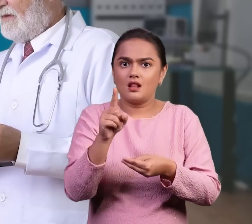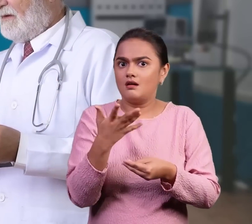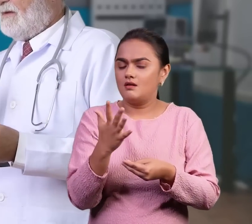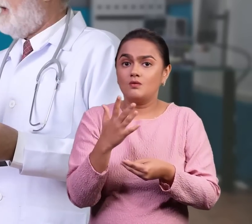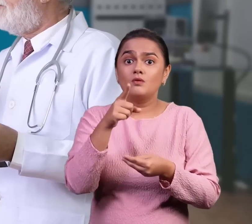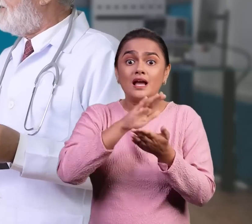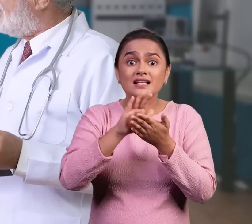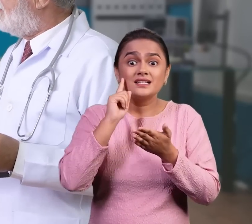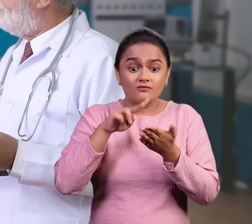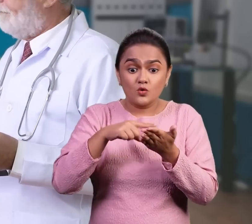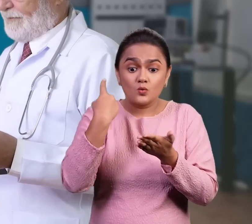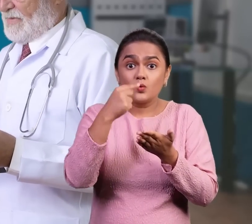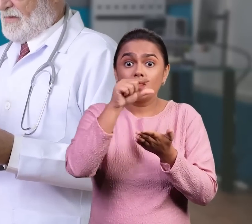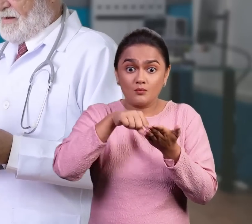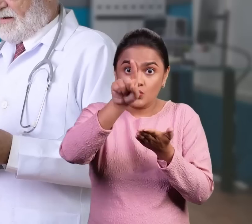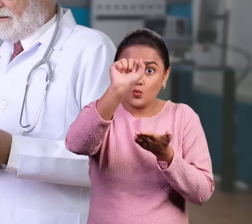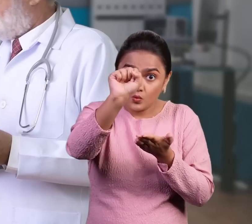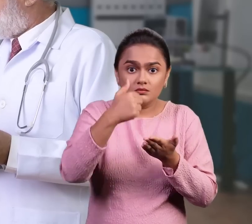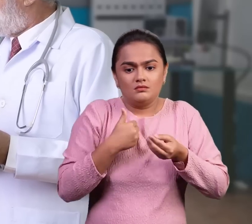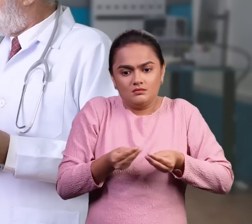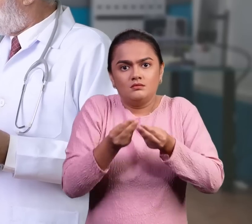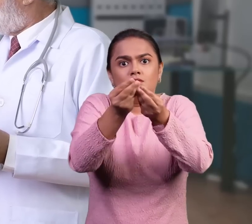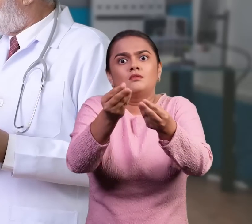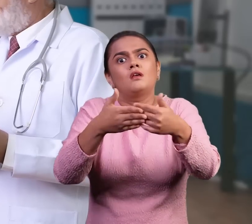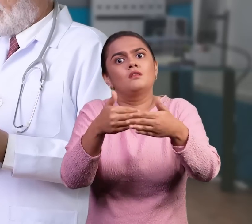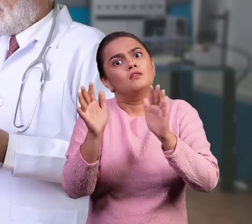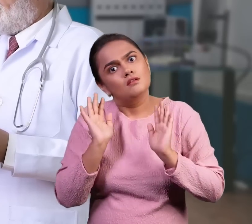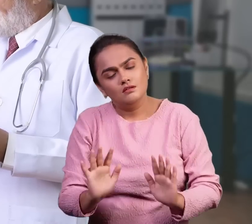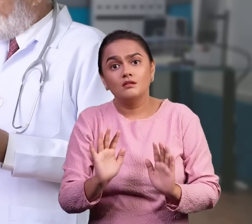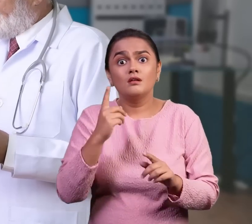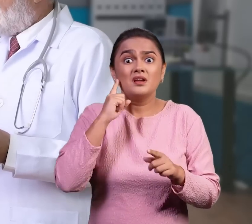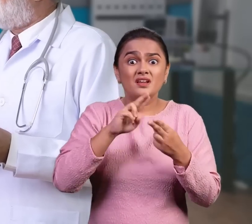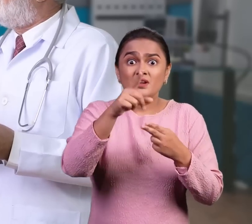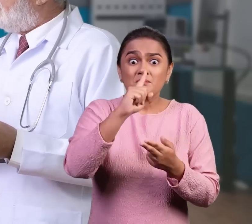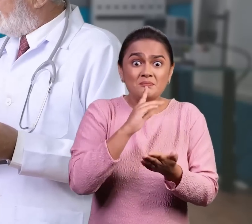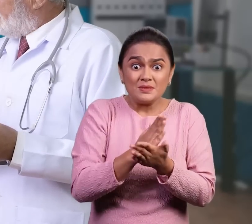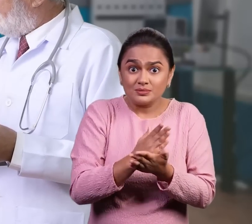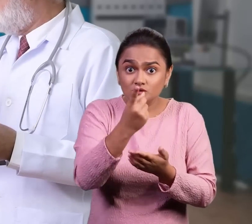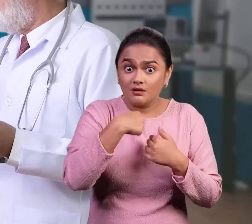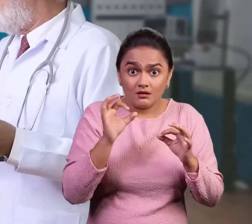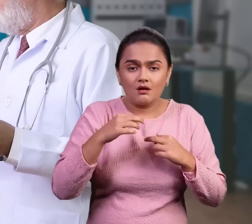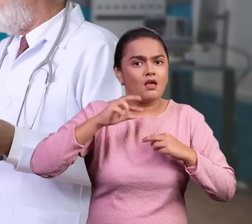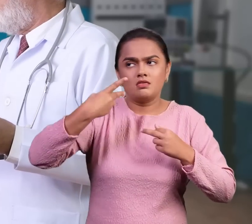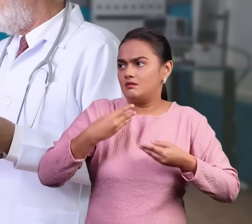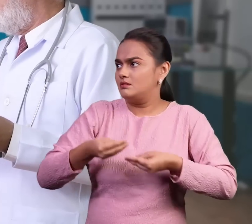The report will be given only to the patient concerned and will not be reported without their permission.